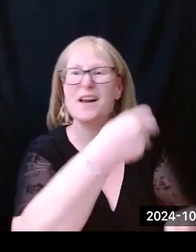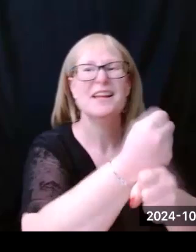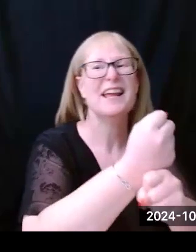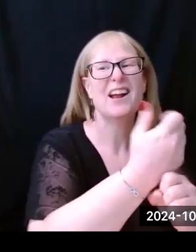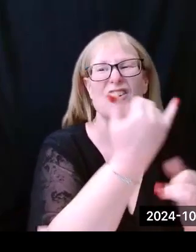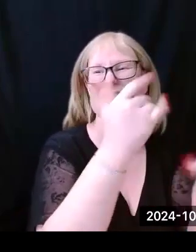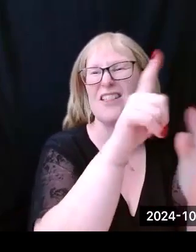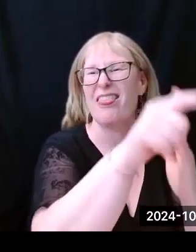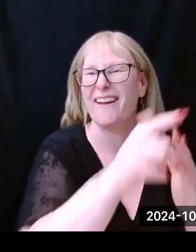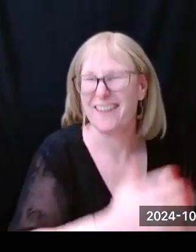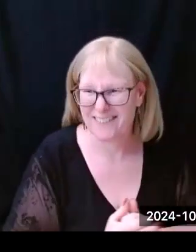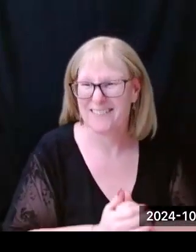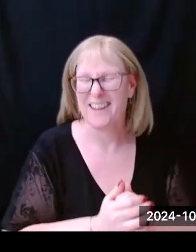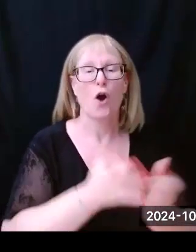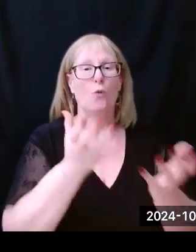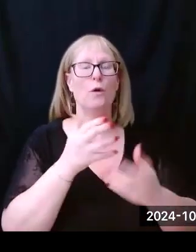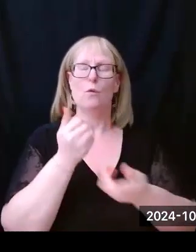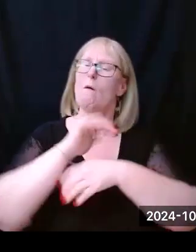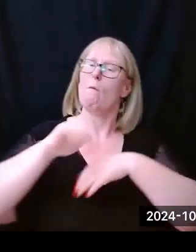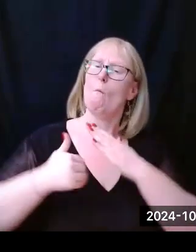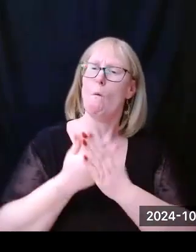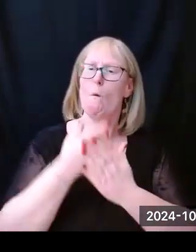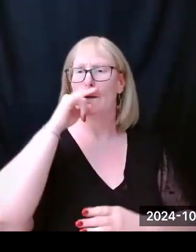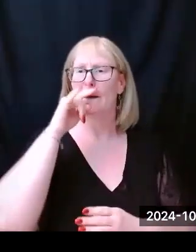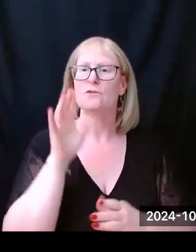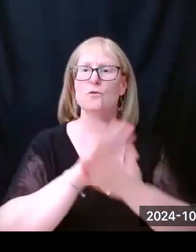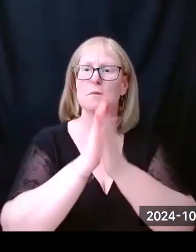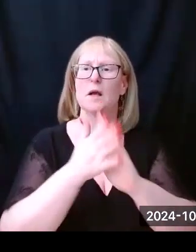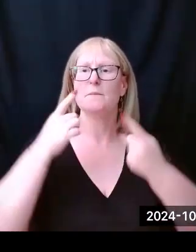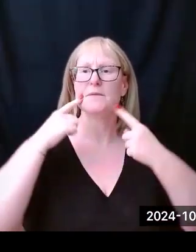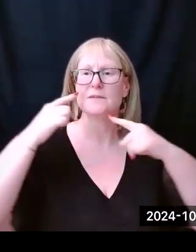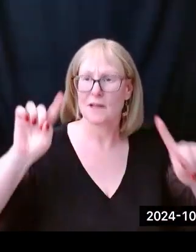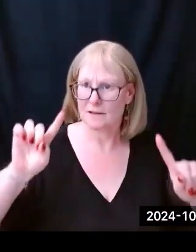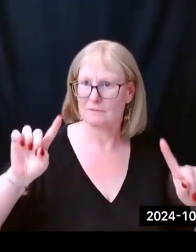for all kids to be successful, reach the best of their potential and privilege,